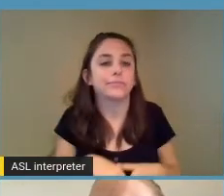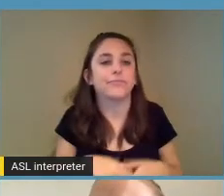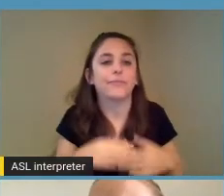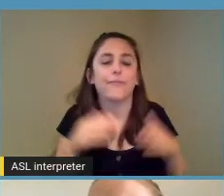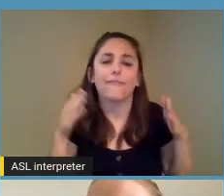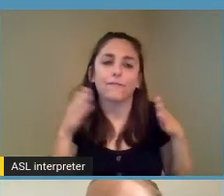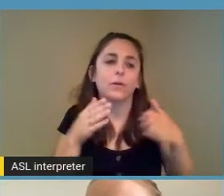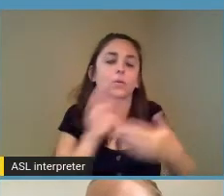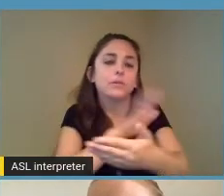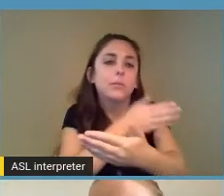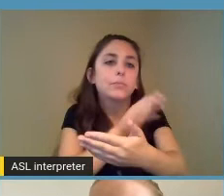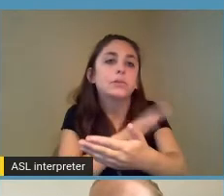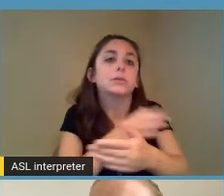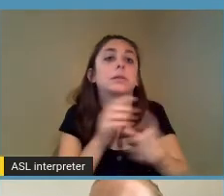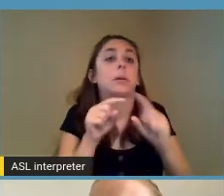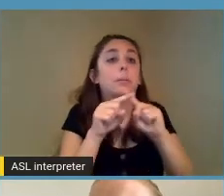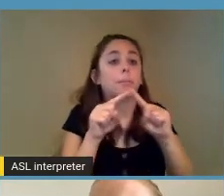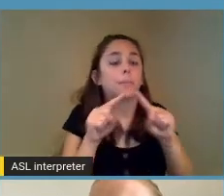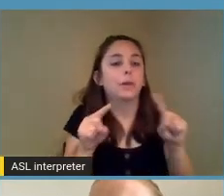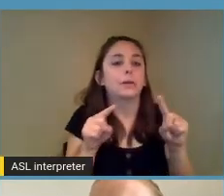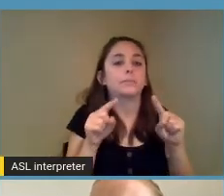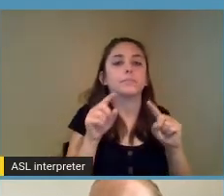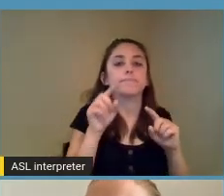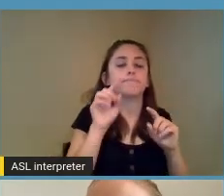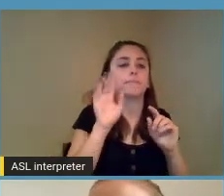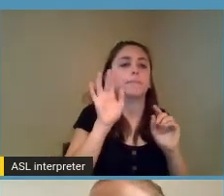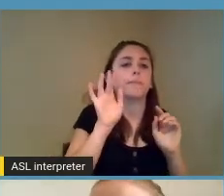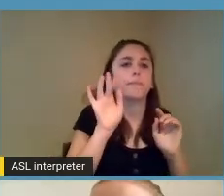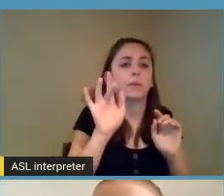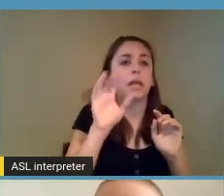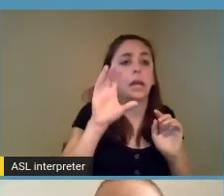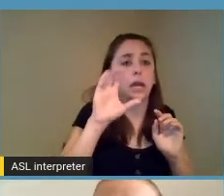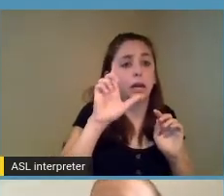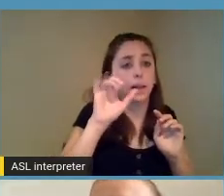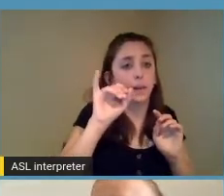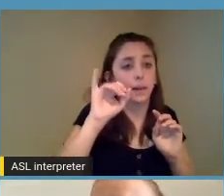But Hindenburg has this clipboard on the side where you can import your files and then you